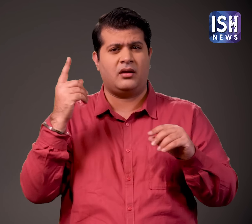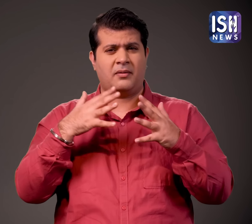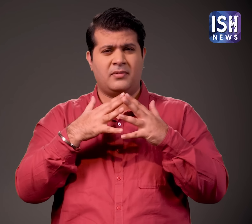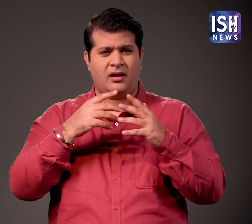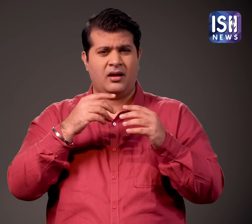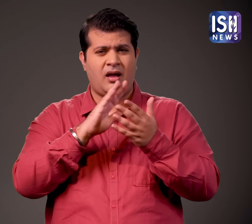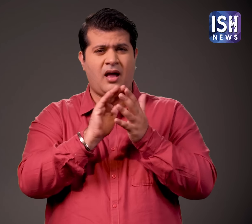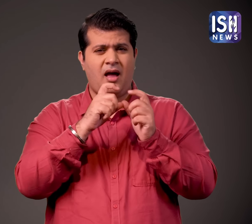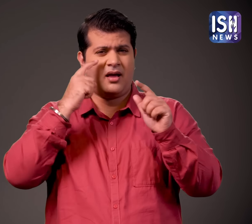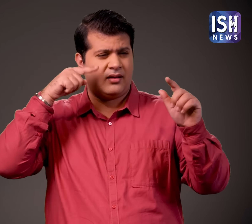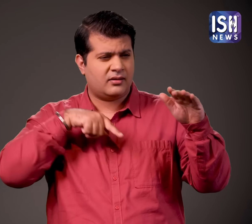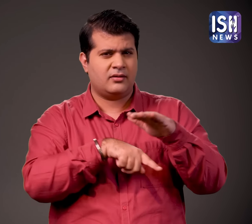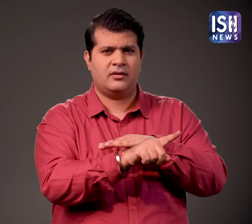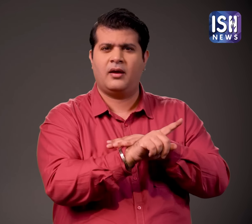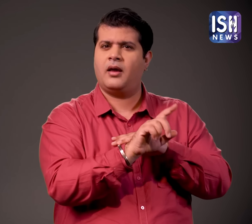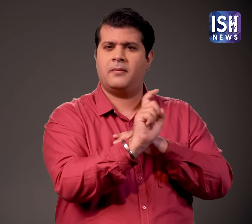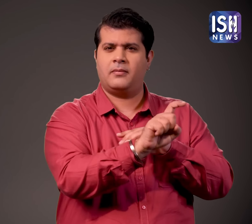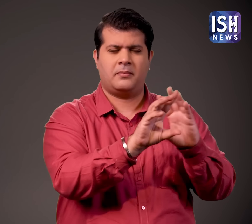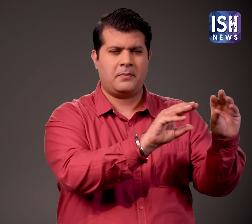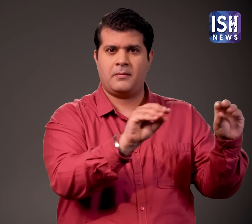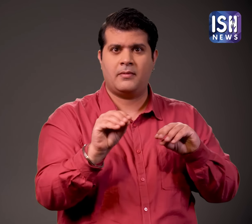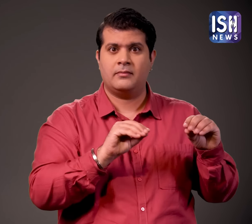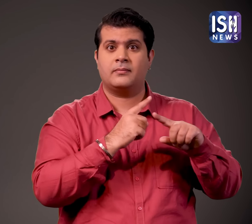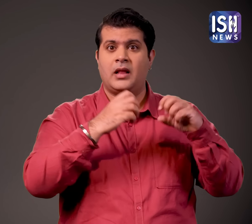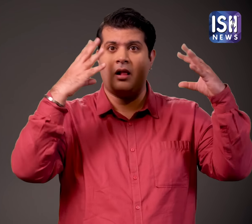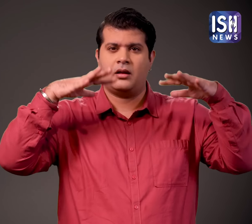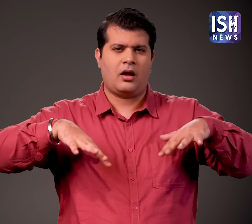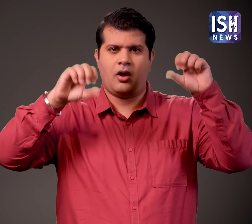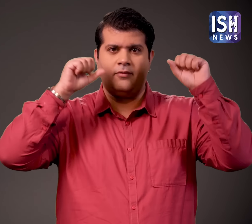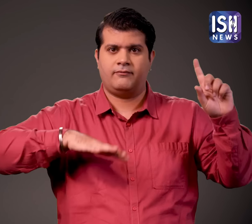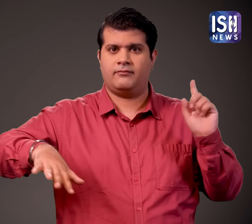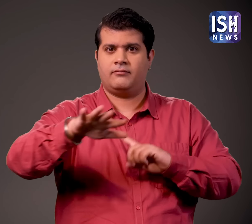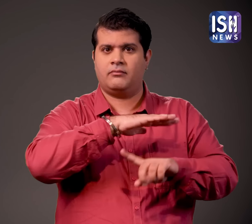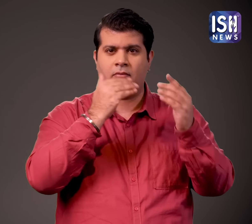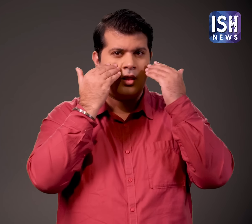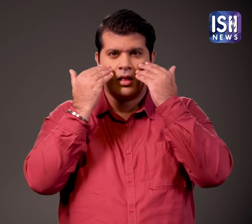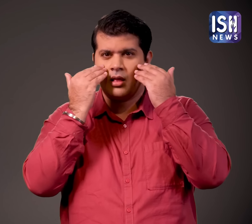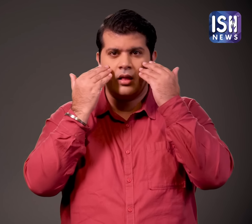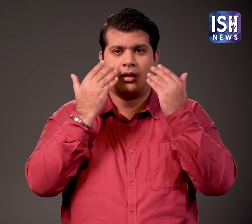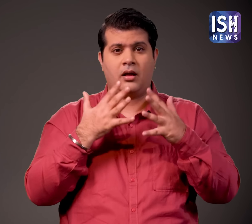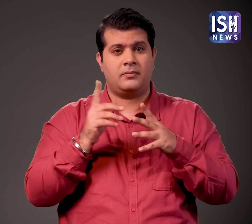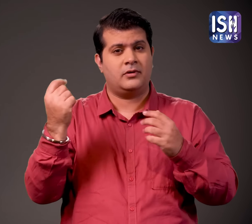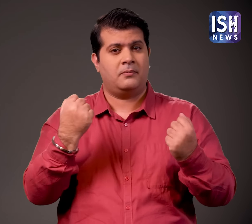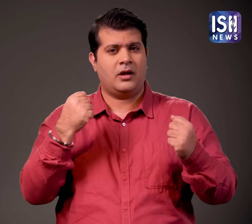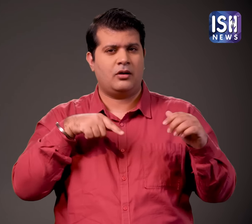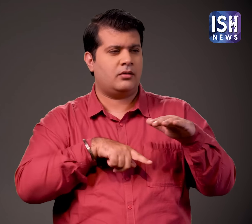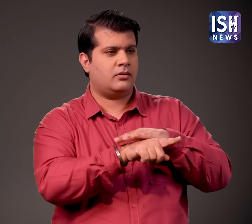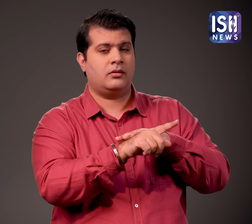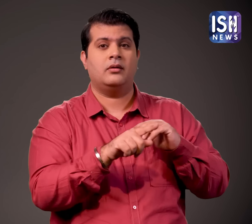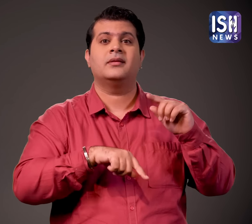and they also turned off most of the power in the city, possibly by hacking the systems.